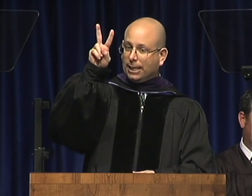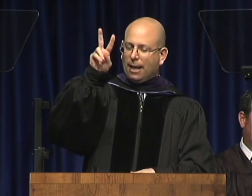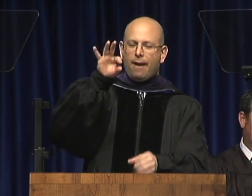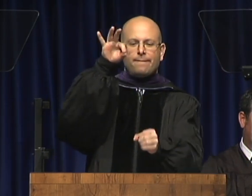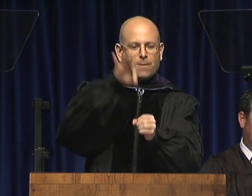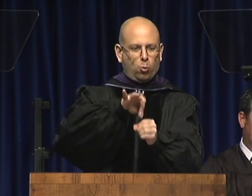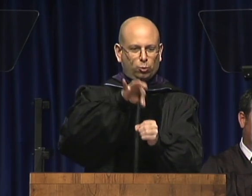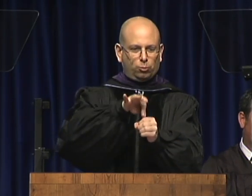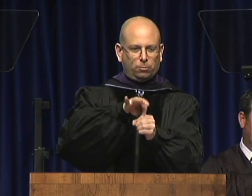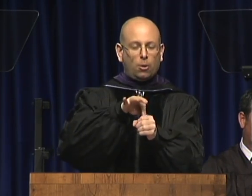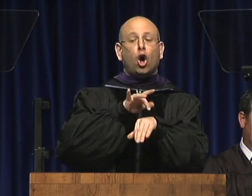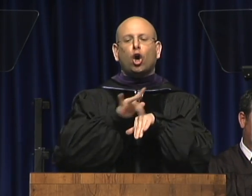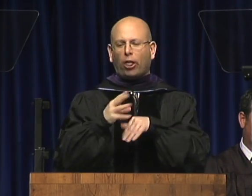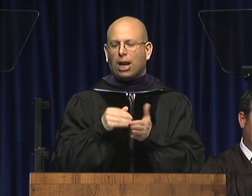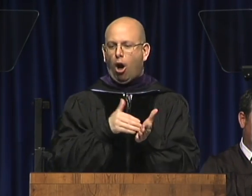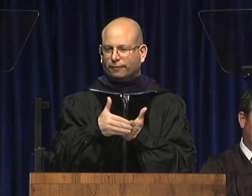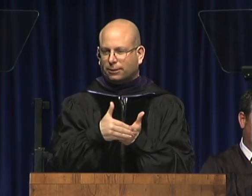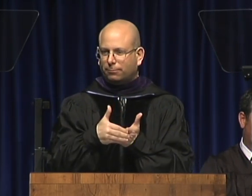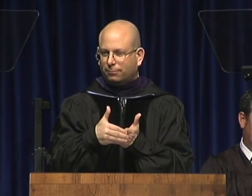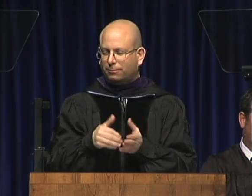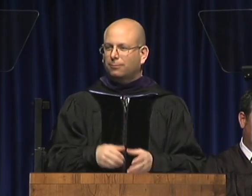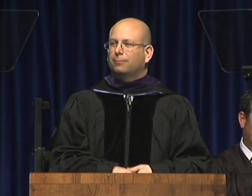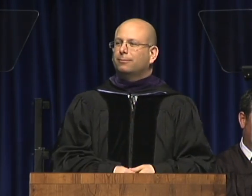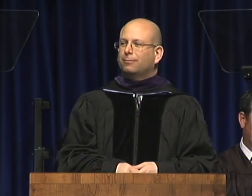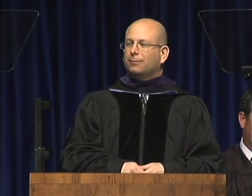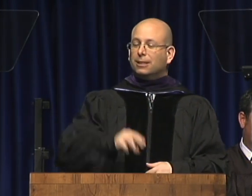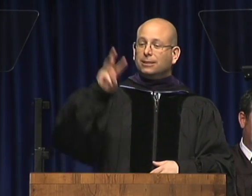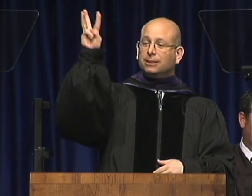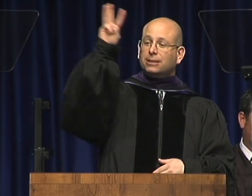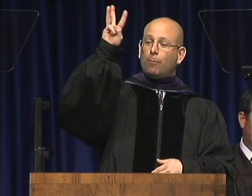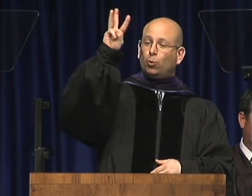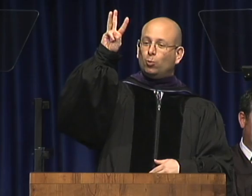Vote, early and often.